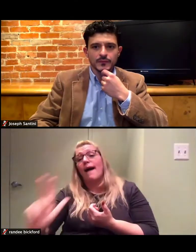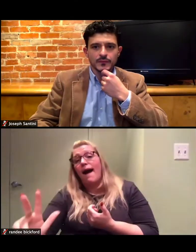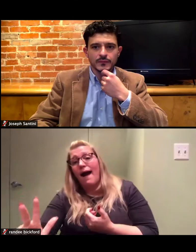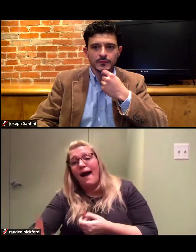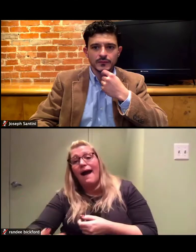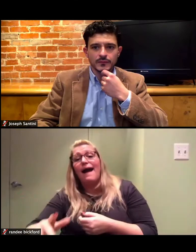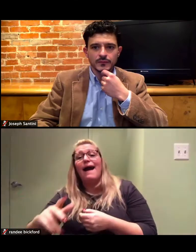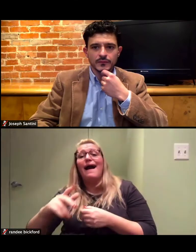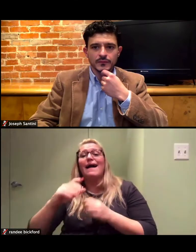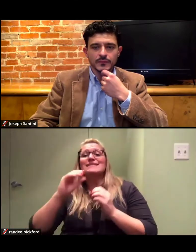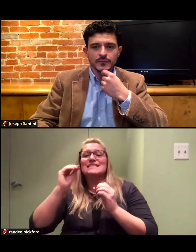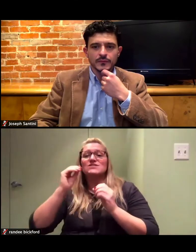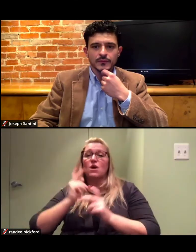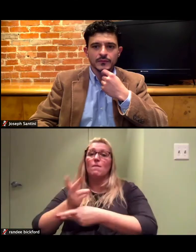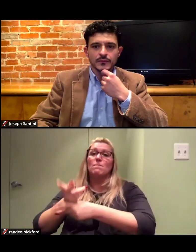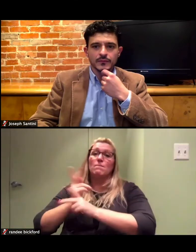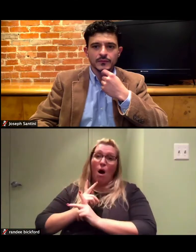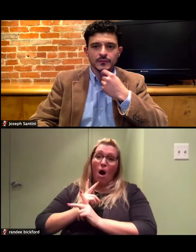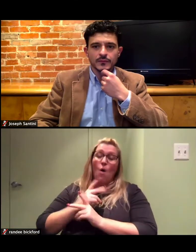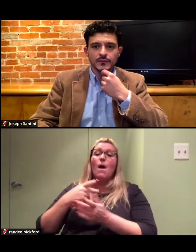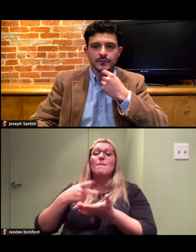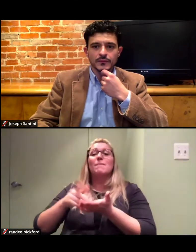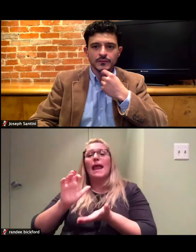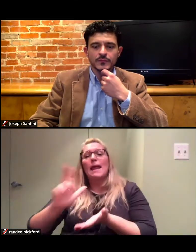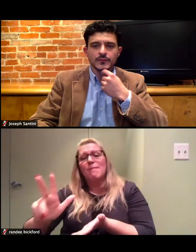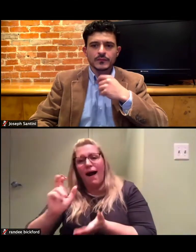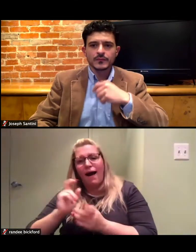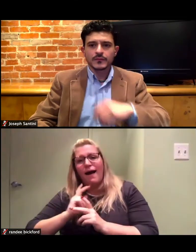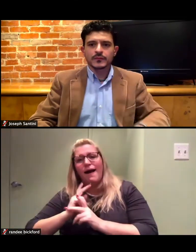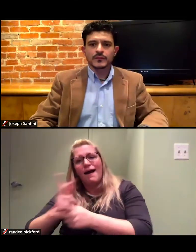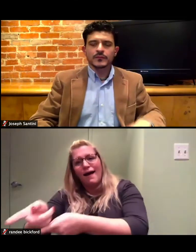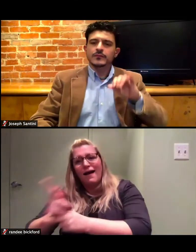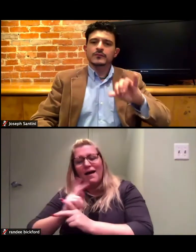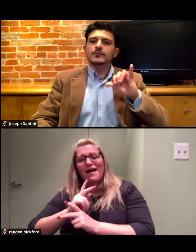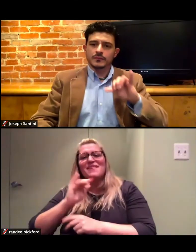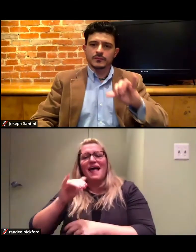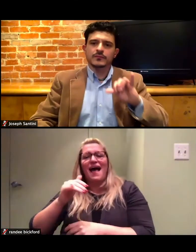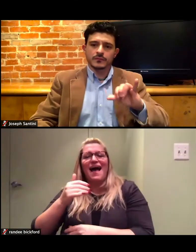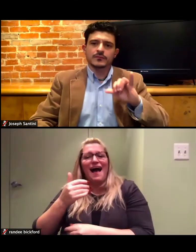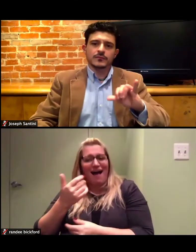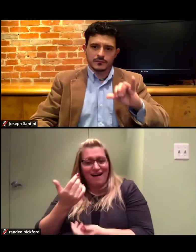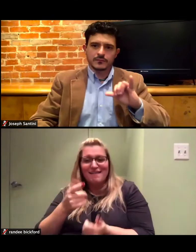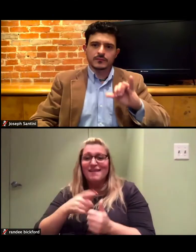borrowing markers for example, and giving them back so we can talk about borrowing